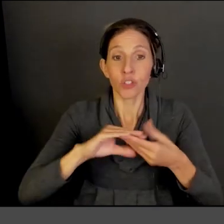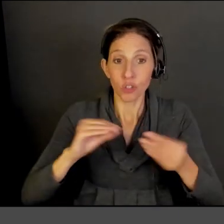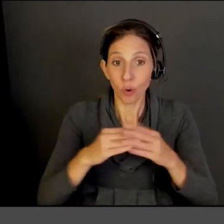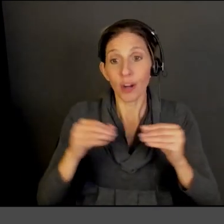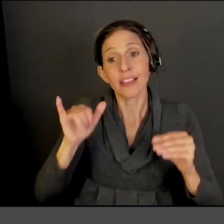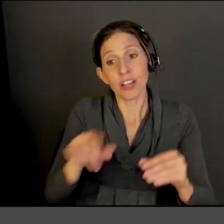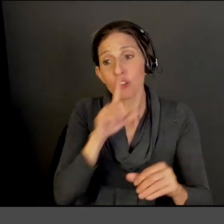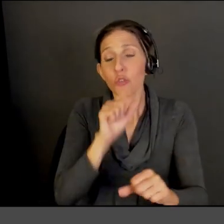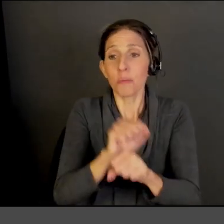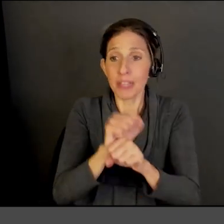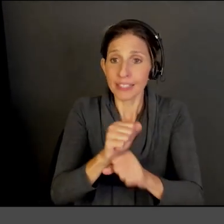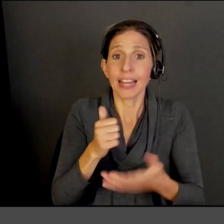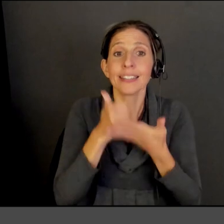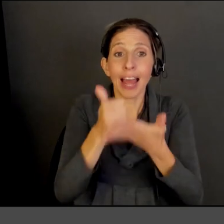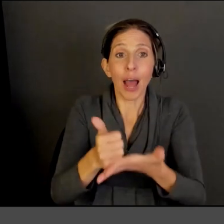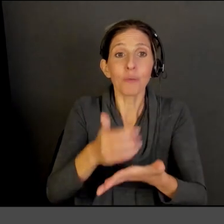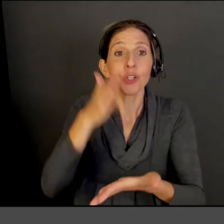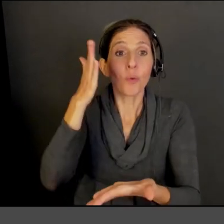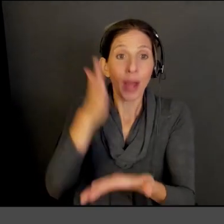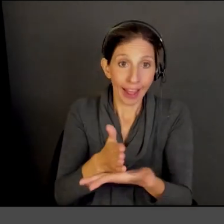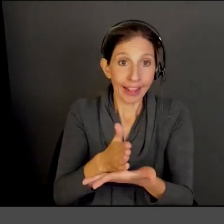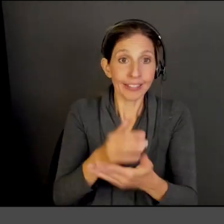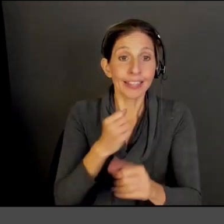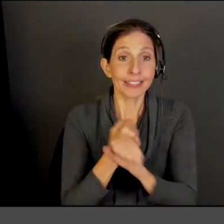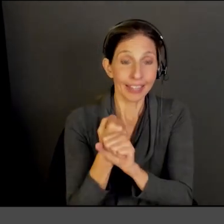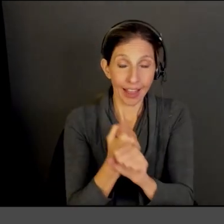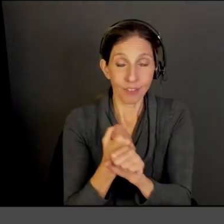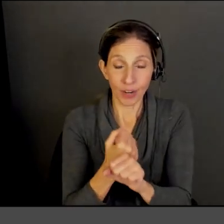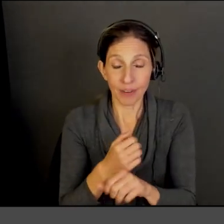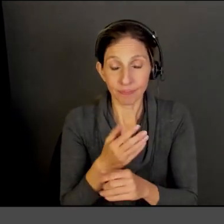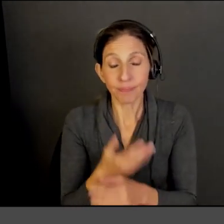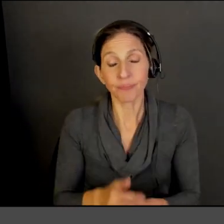SO WHAT ARE SOME OTHER EXAMPLES OF, YOU KNOW, THE WAY THAT